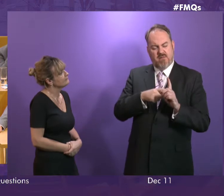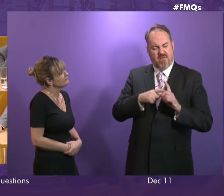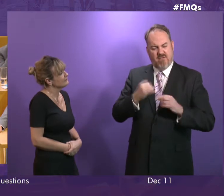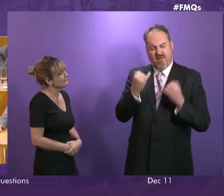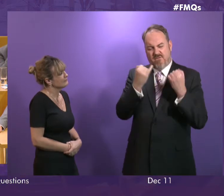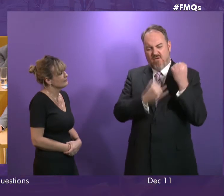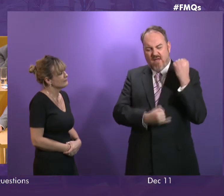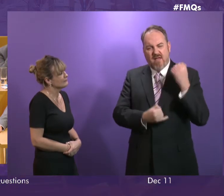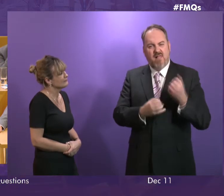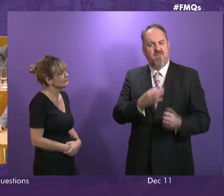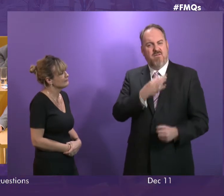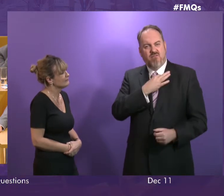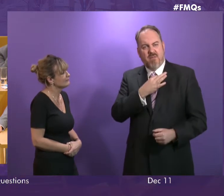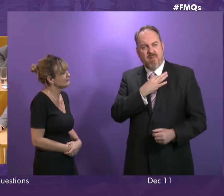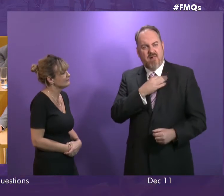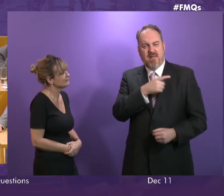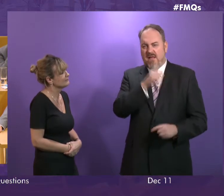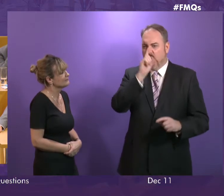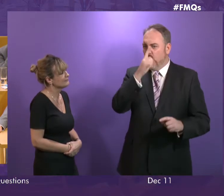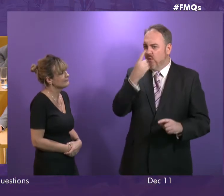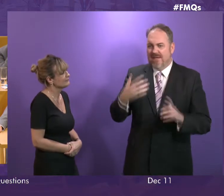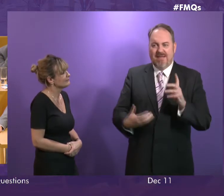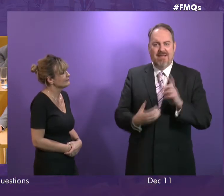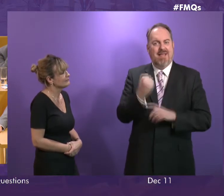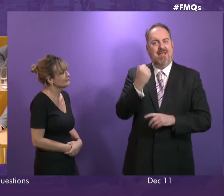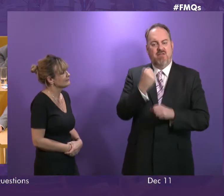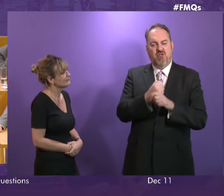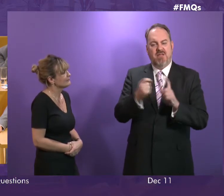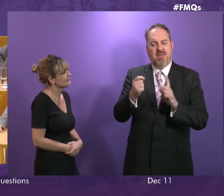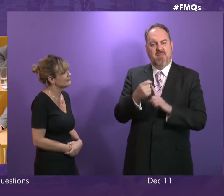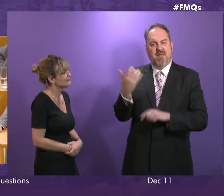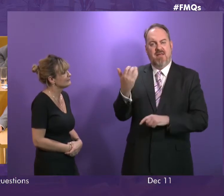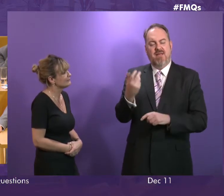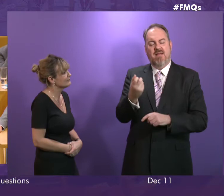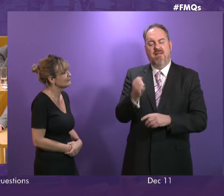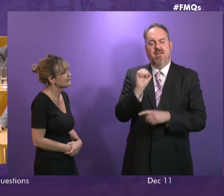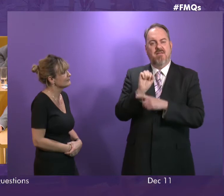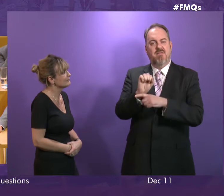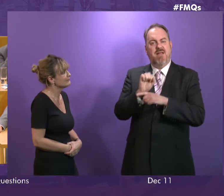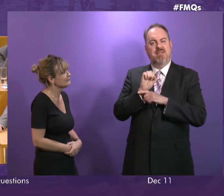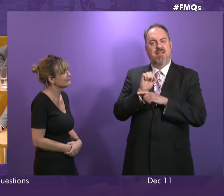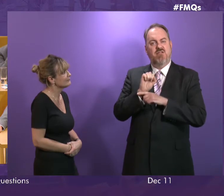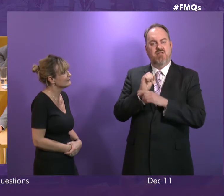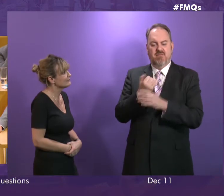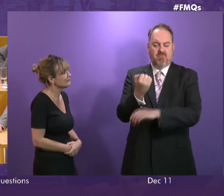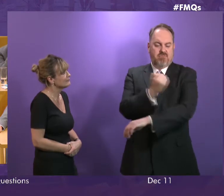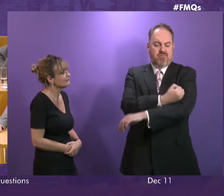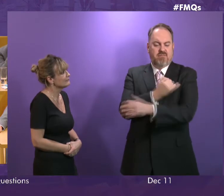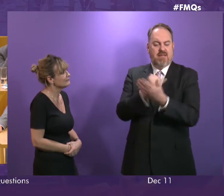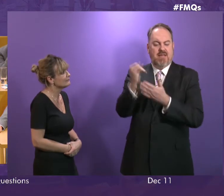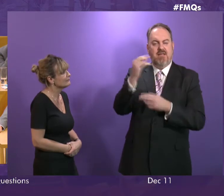vulnerable, was unable to get a general practitioner appointment for a flu vaccination for more than two months. The Scottish National Party’s failures have led to NHS Grampian having some